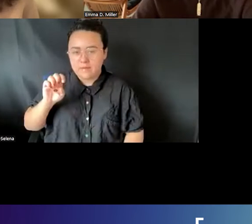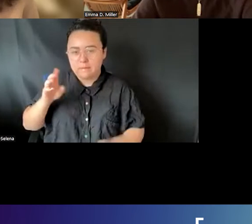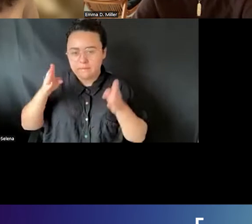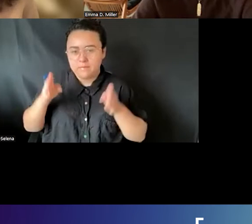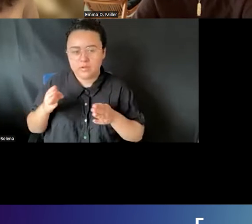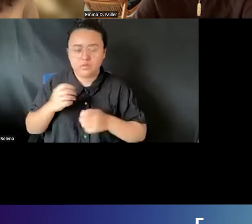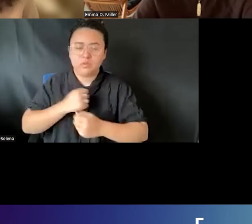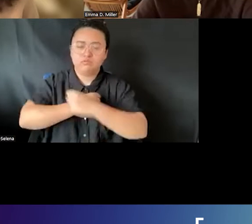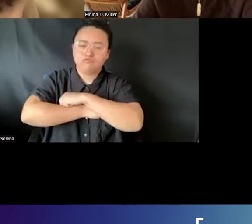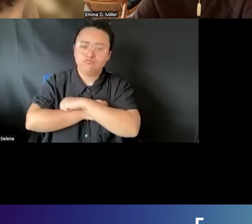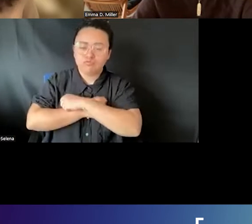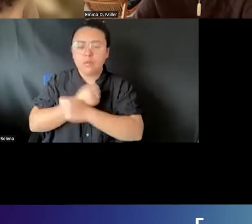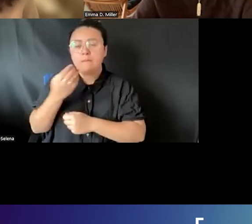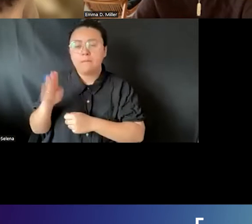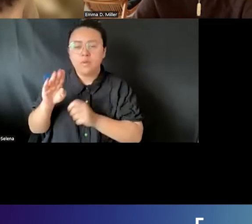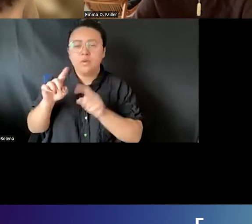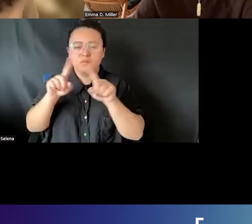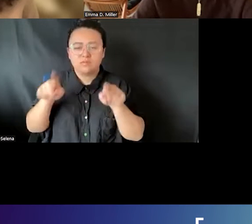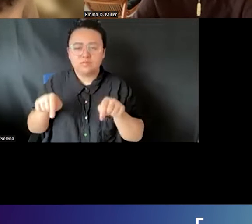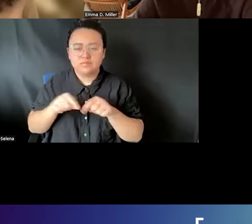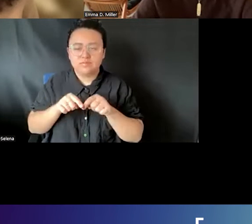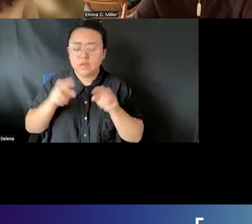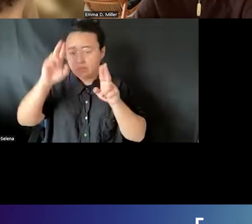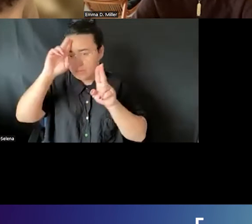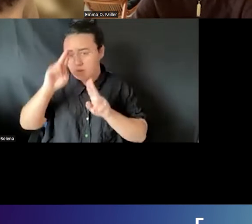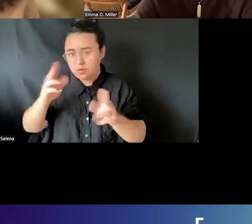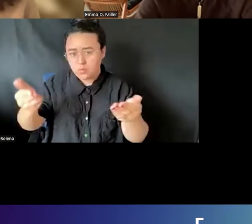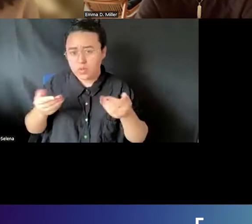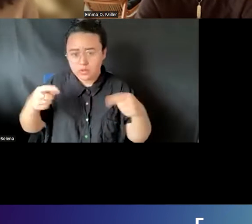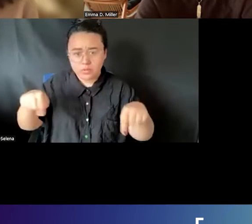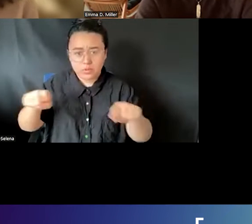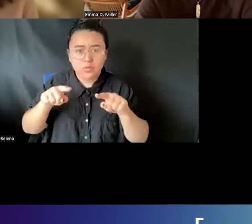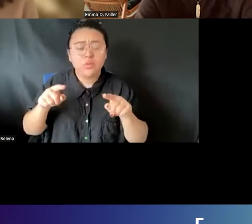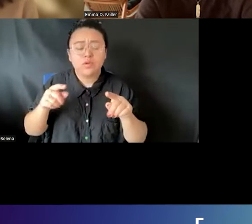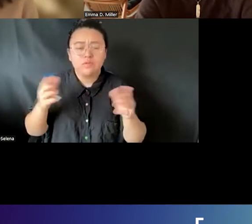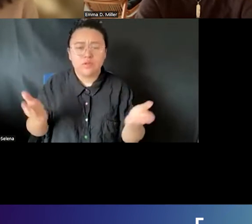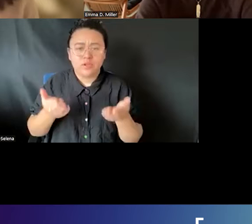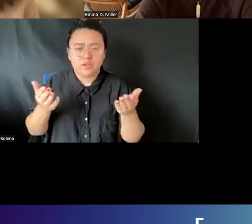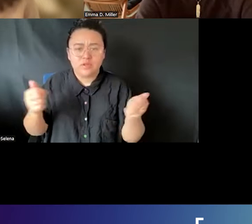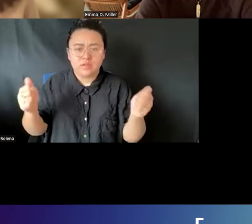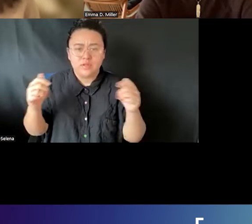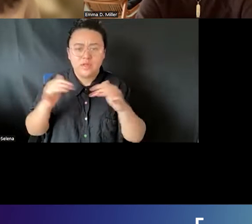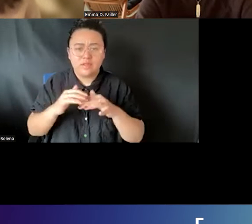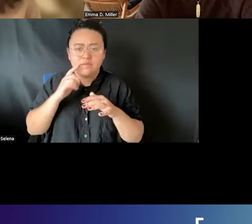I am honored today to welcome all of you to this edifying gathering on behalf of Distribution Advocates and IDA.